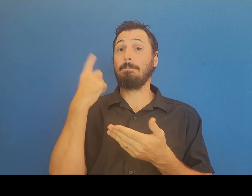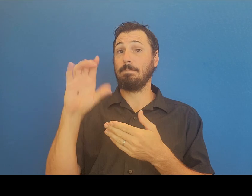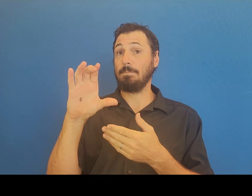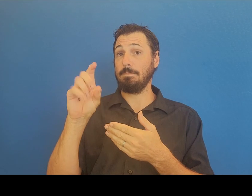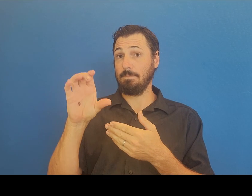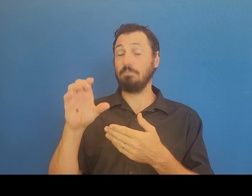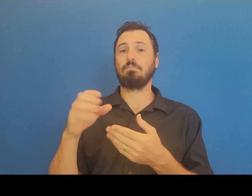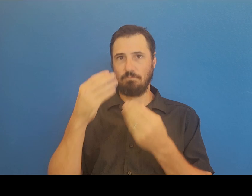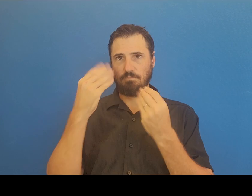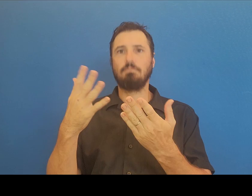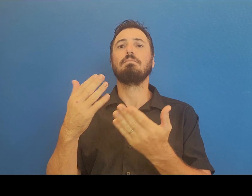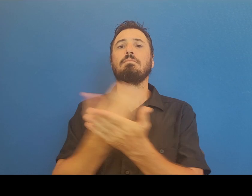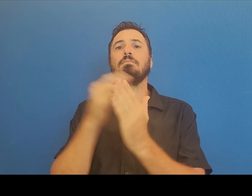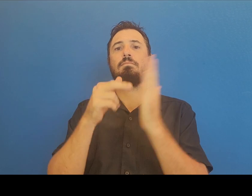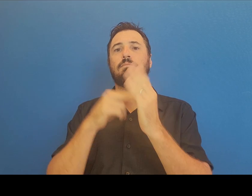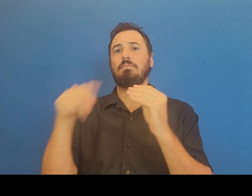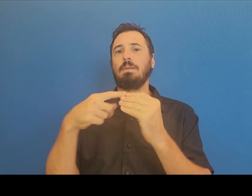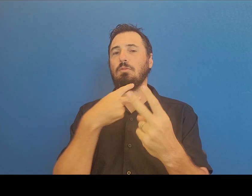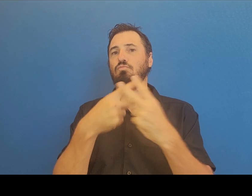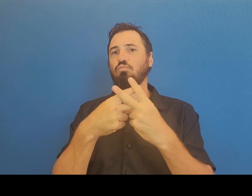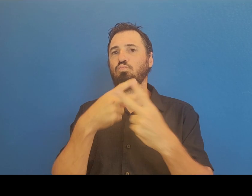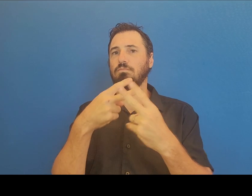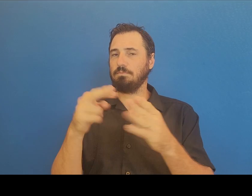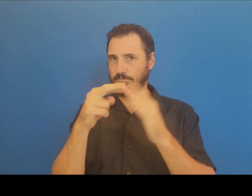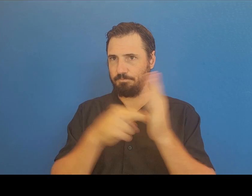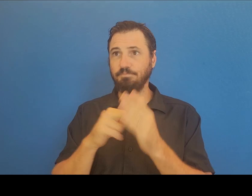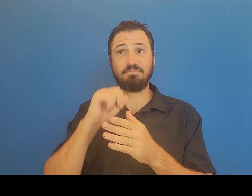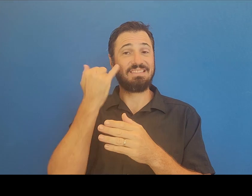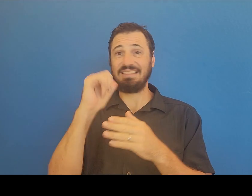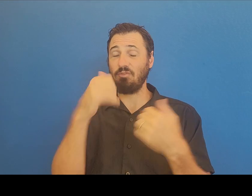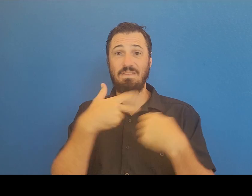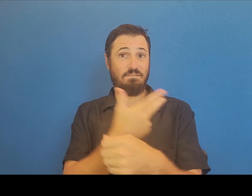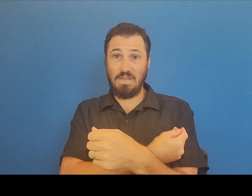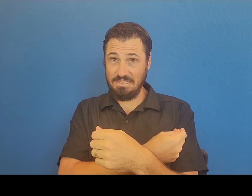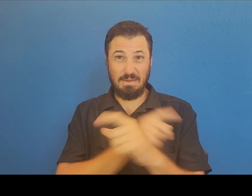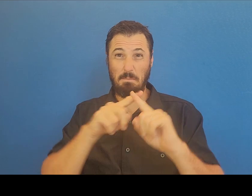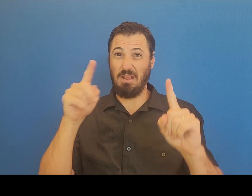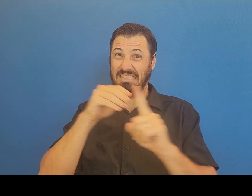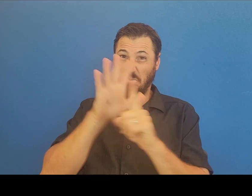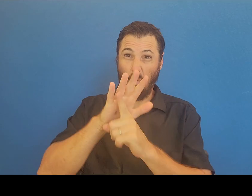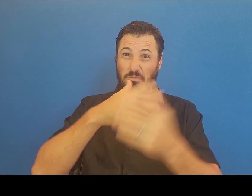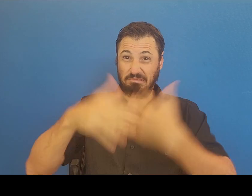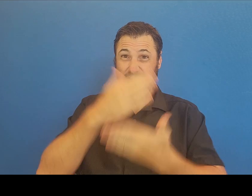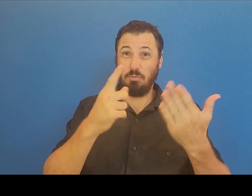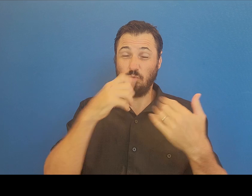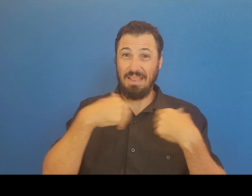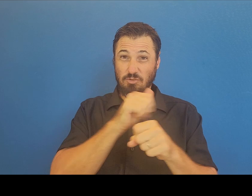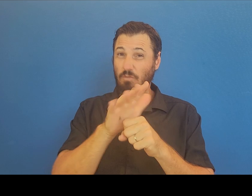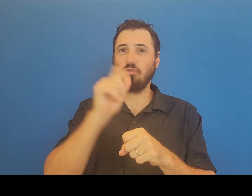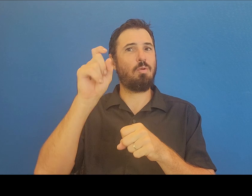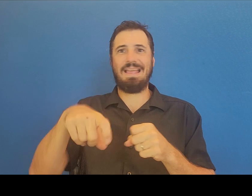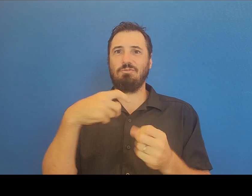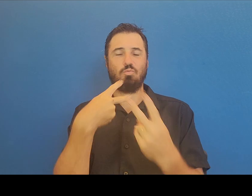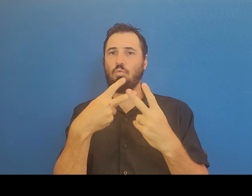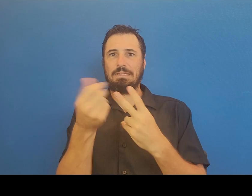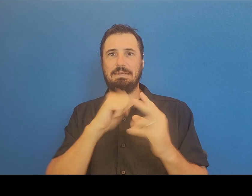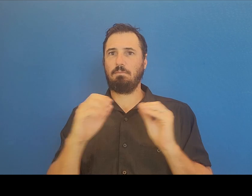Last week, the CDC updated its quarantine guidance. Unvaccinated individuals who have been exposed are no longer recommended to quarantine